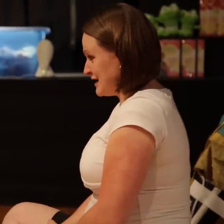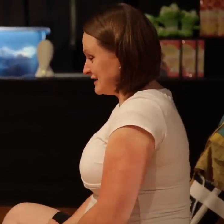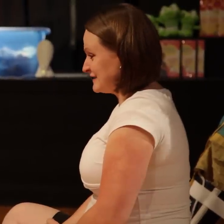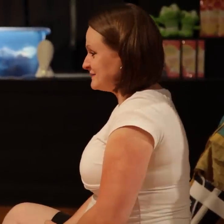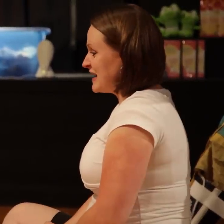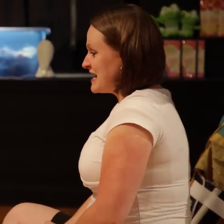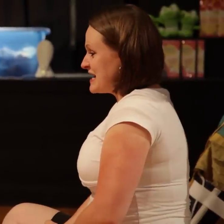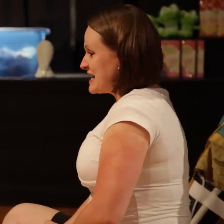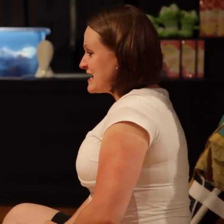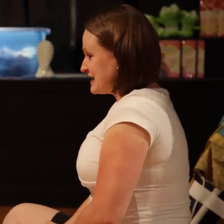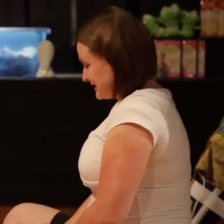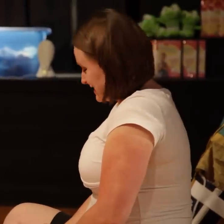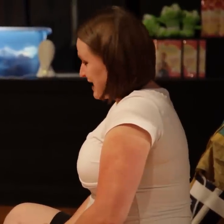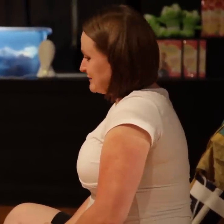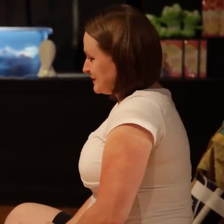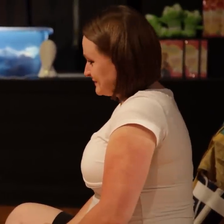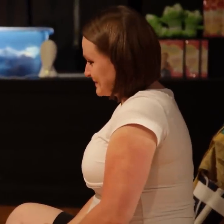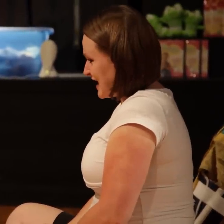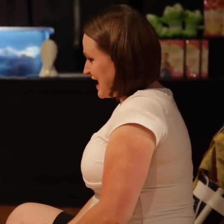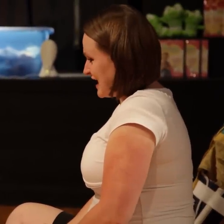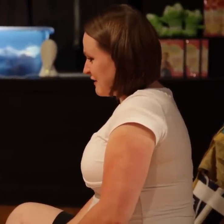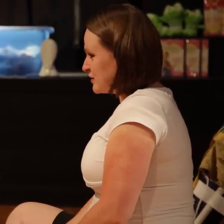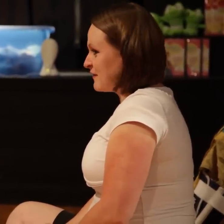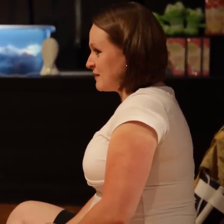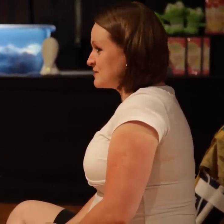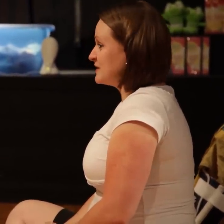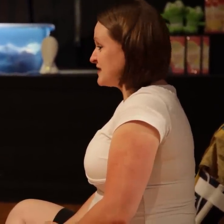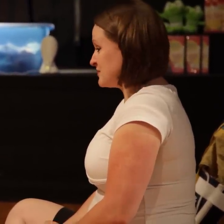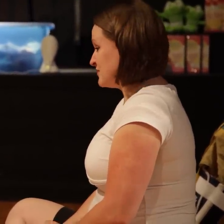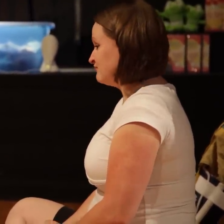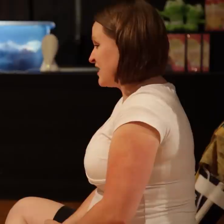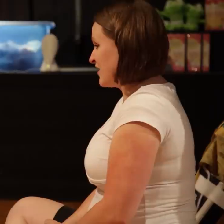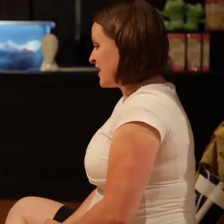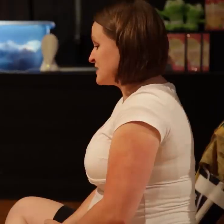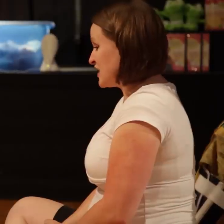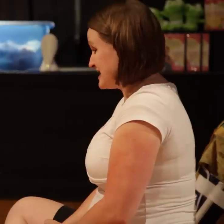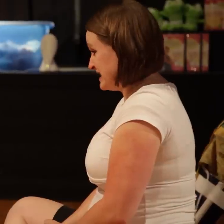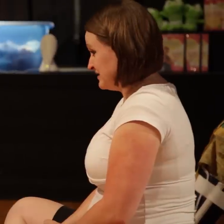Awesome! At six months old. I love it. And everyone in my family was really skeptical. They all thought I was crazy and